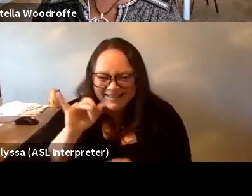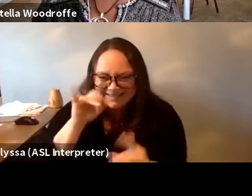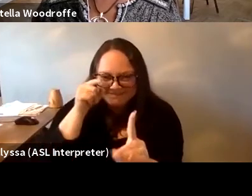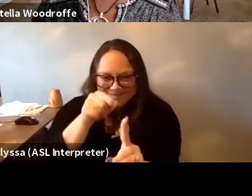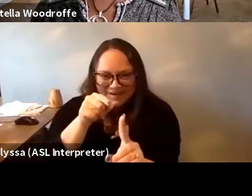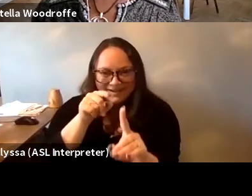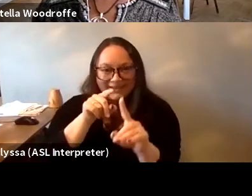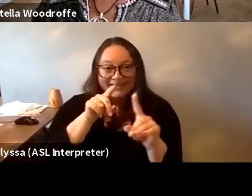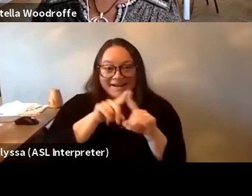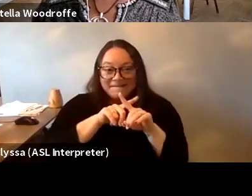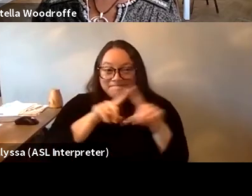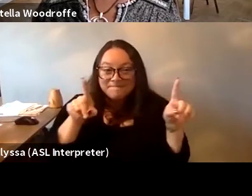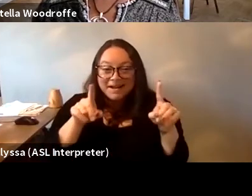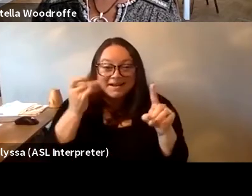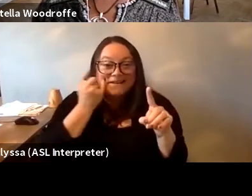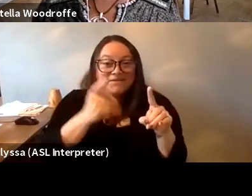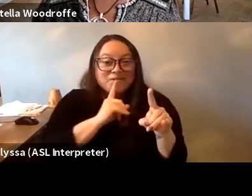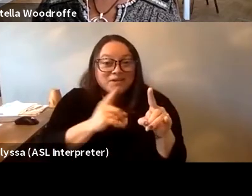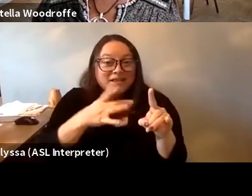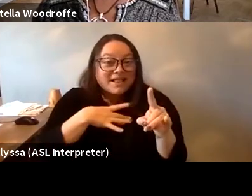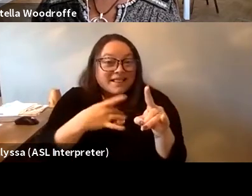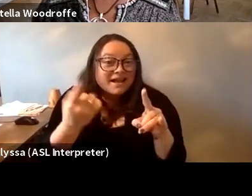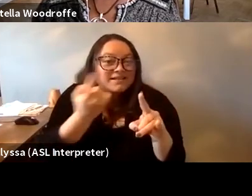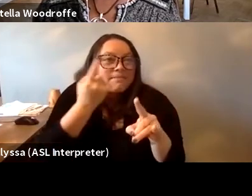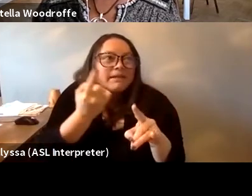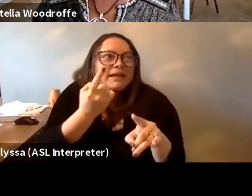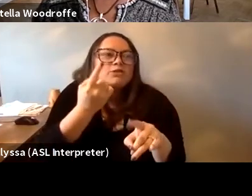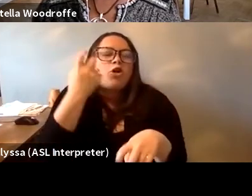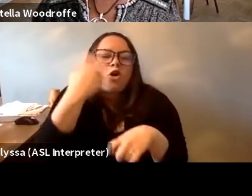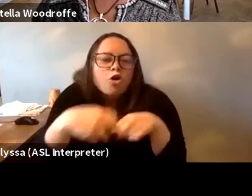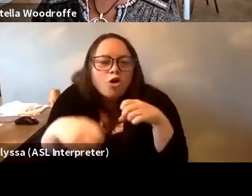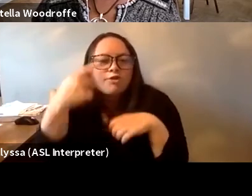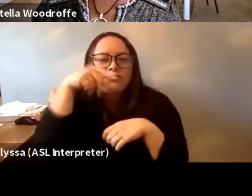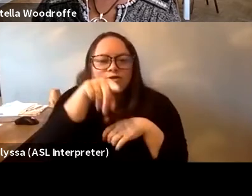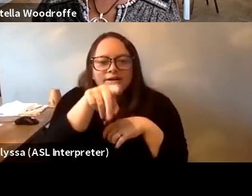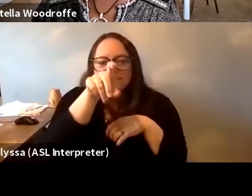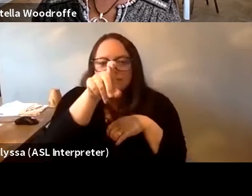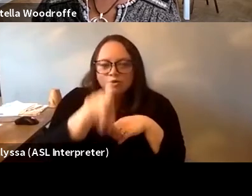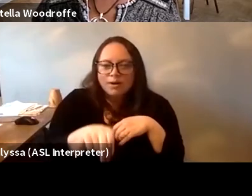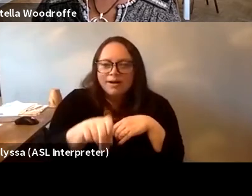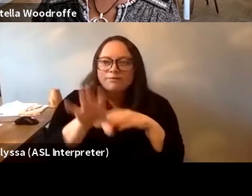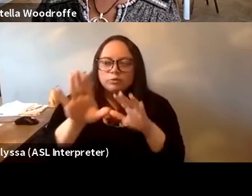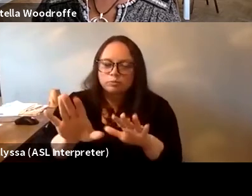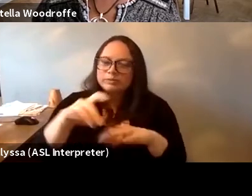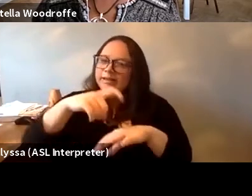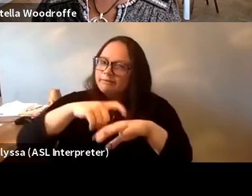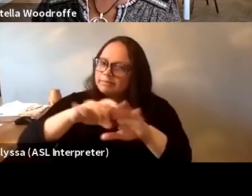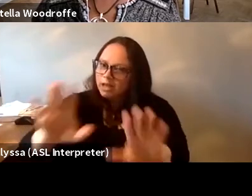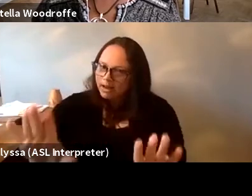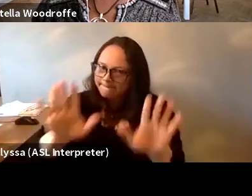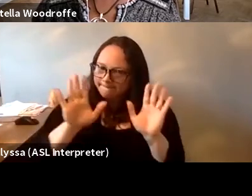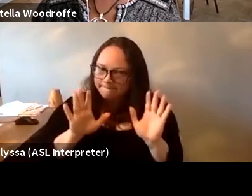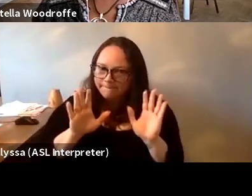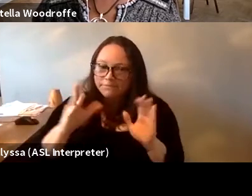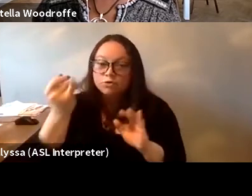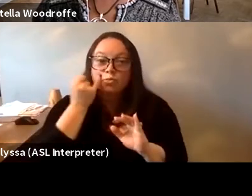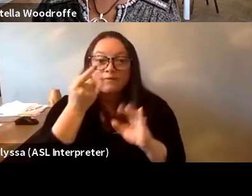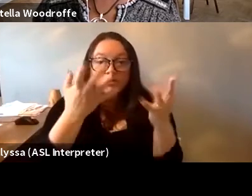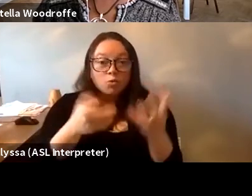it's just hard for him, you have to find a way to give him some time. So if you want him to stop playing at three o'clock, you